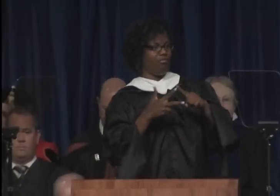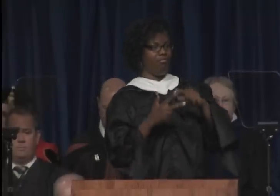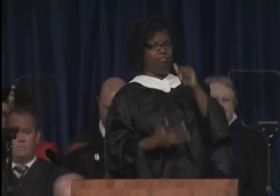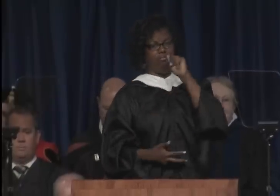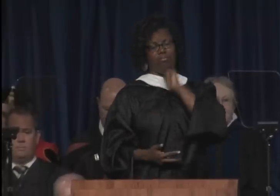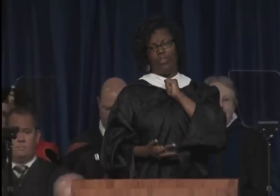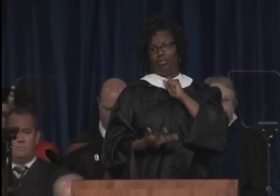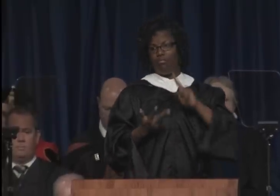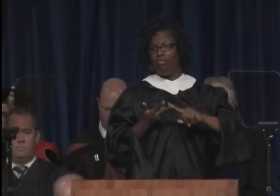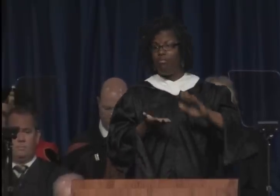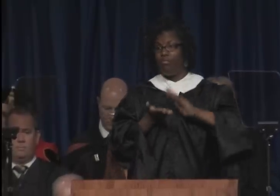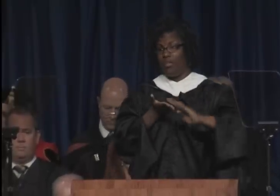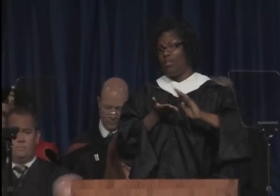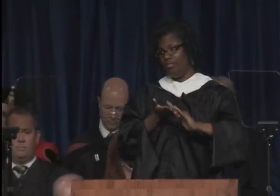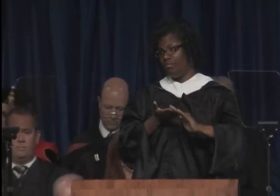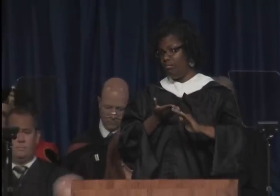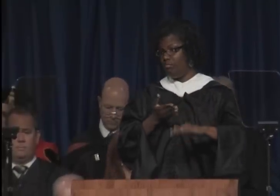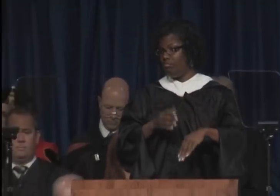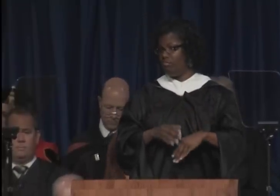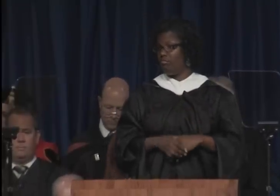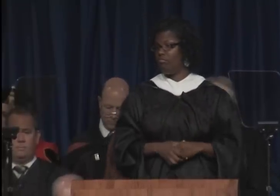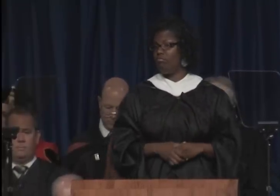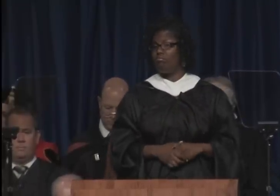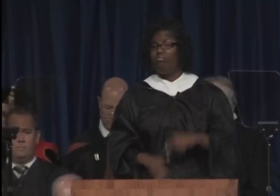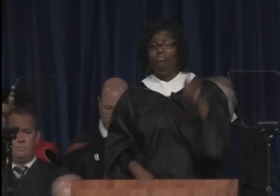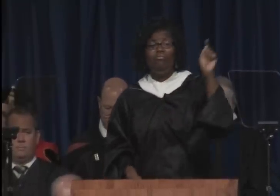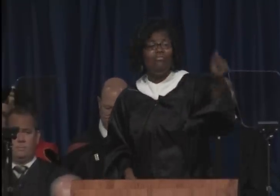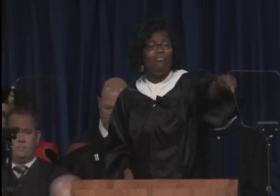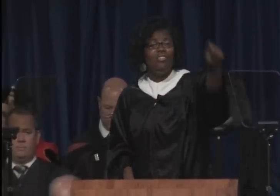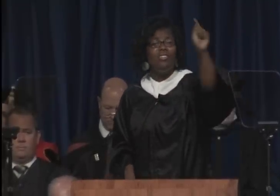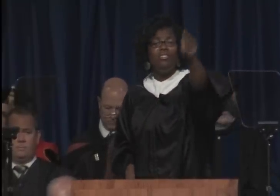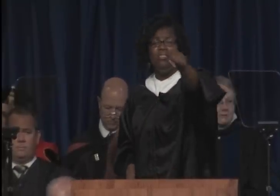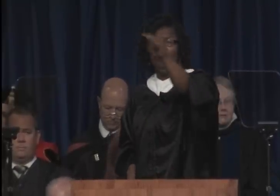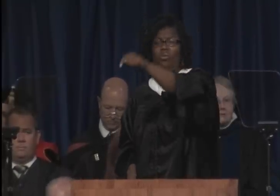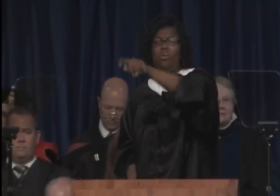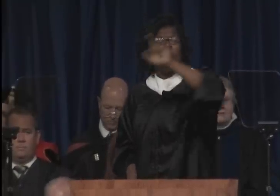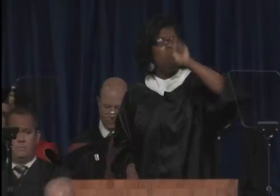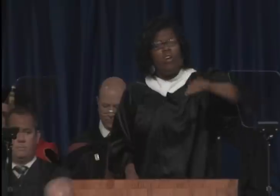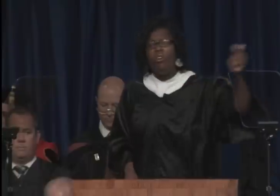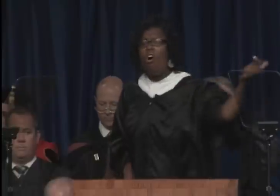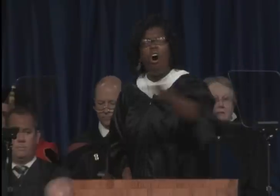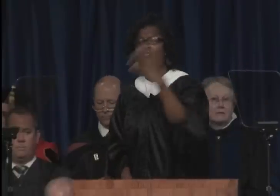Collaboration requires strength, patience and the capacity to forgive.